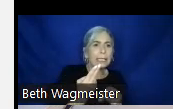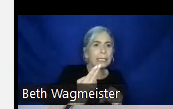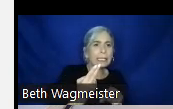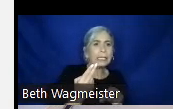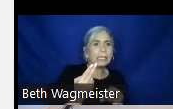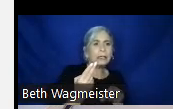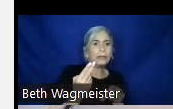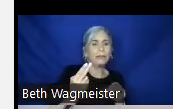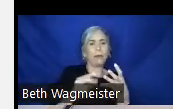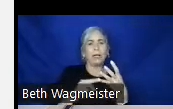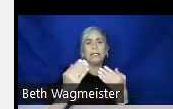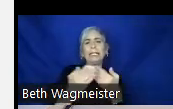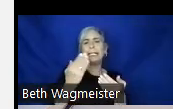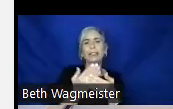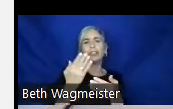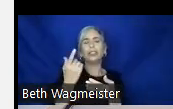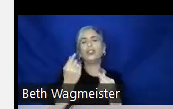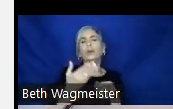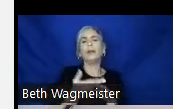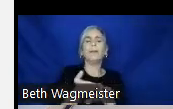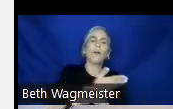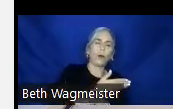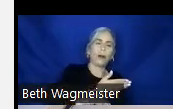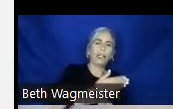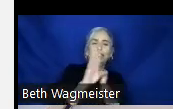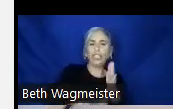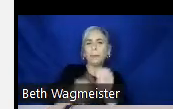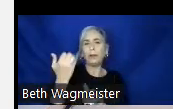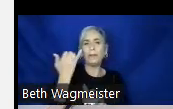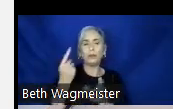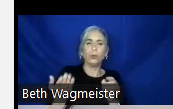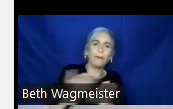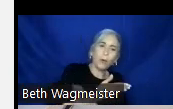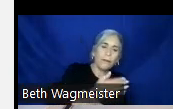if you do it earlier. If you can move a lot of the finding issues and barriers,